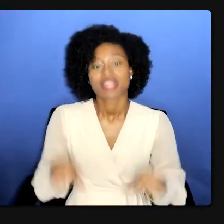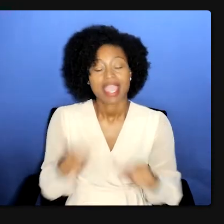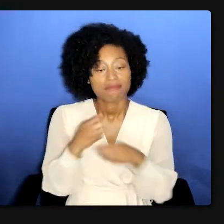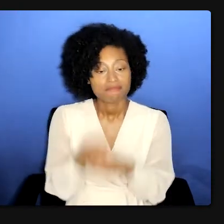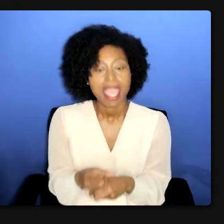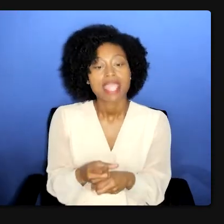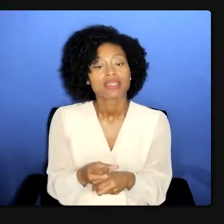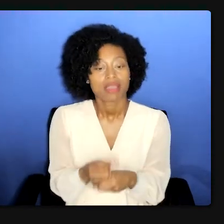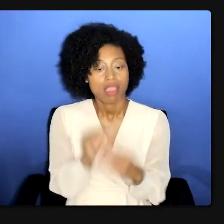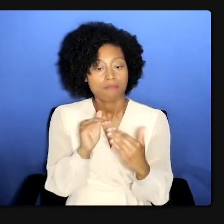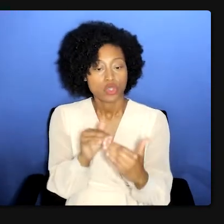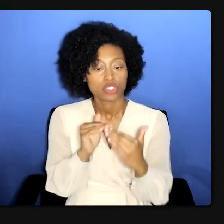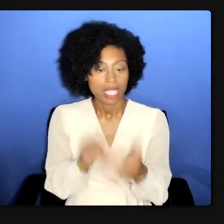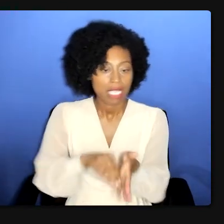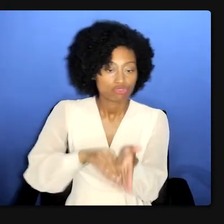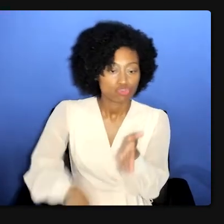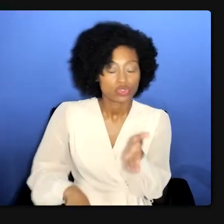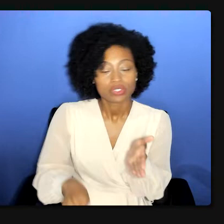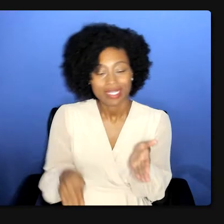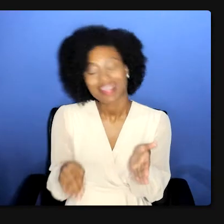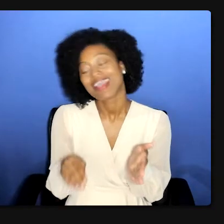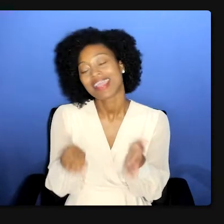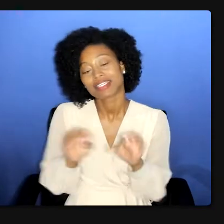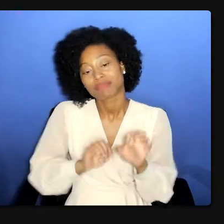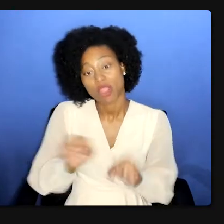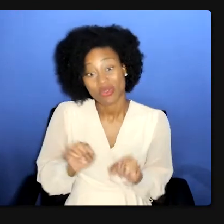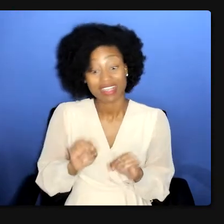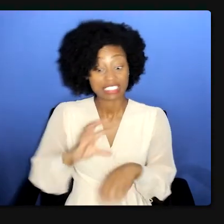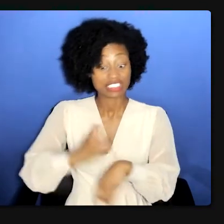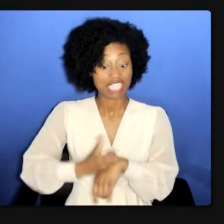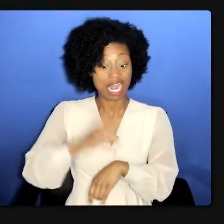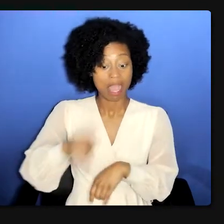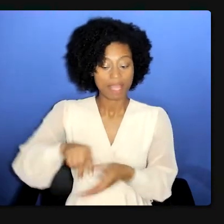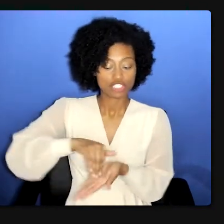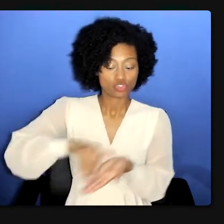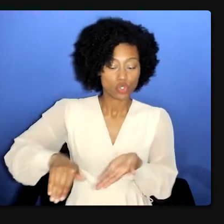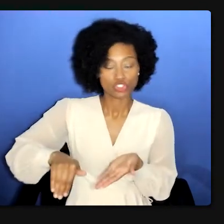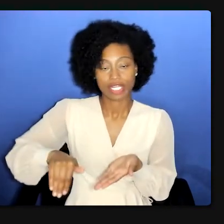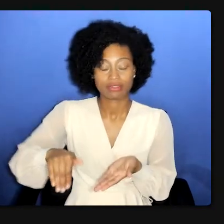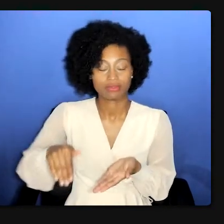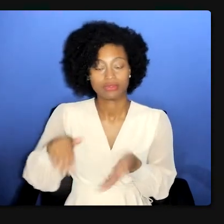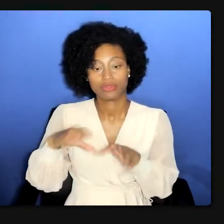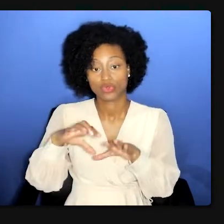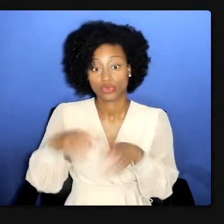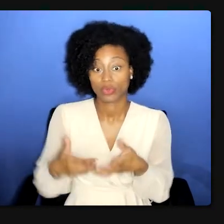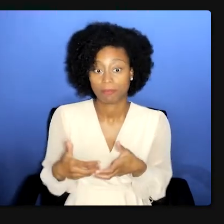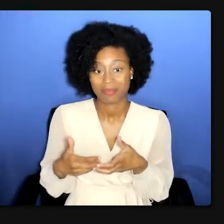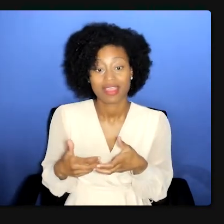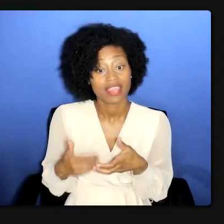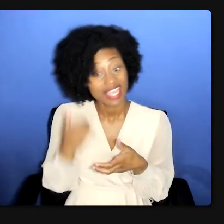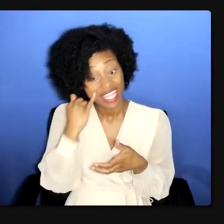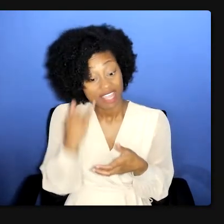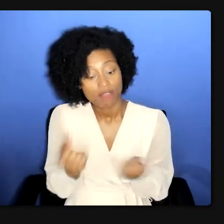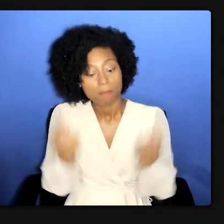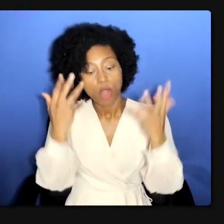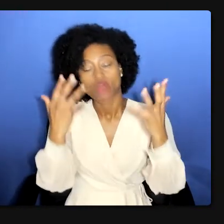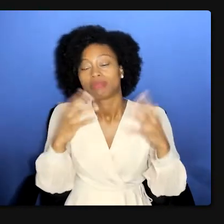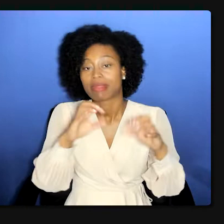of creating mutually exclusive experiments by setting up an exclusion group. This is really important when you have multiple experiments